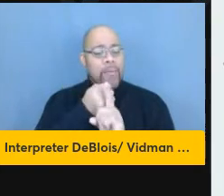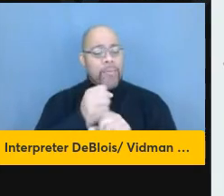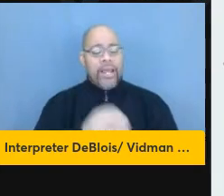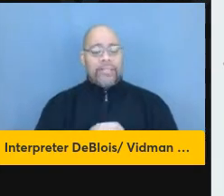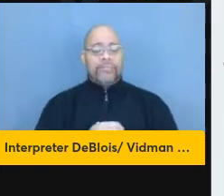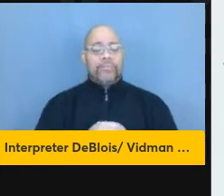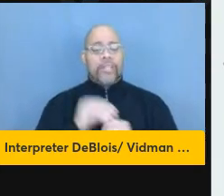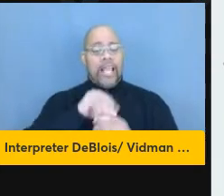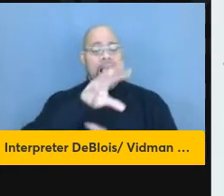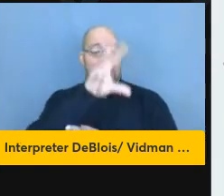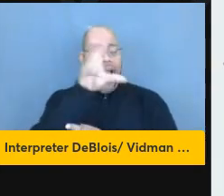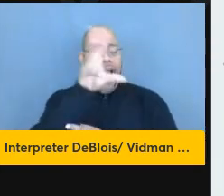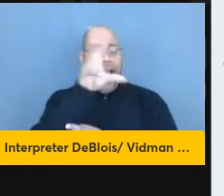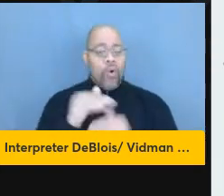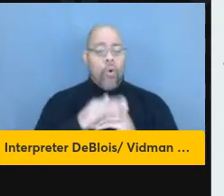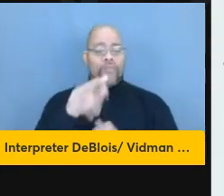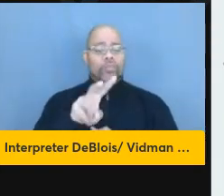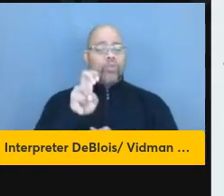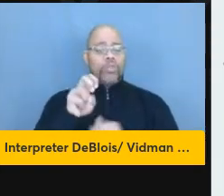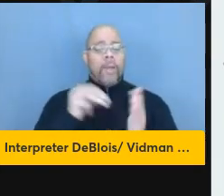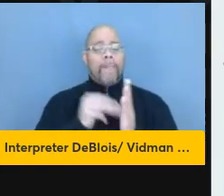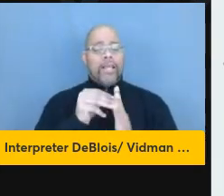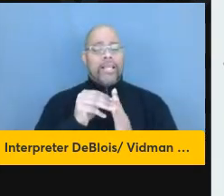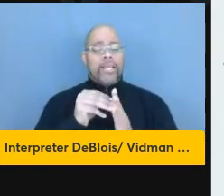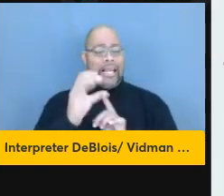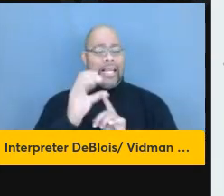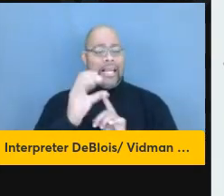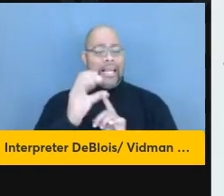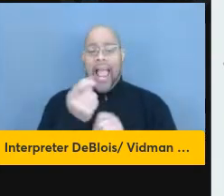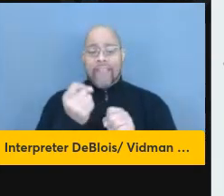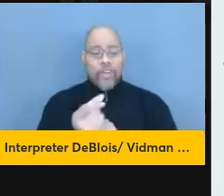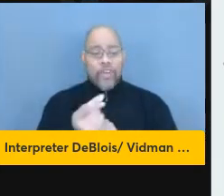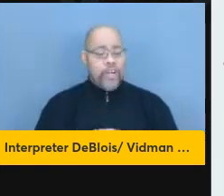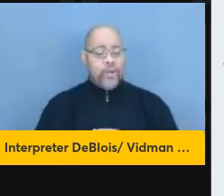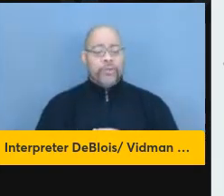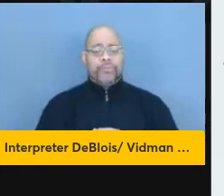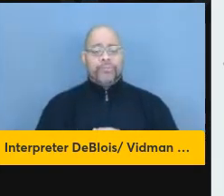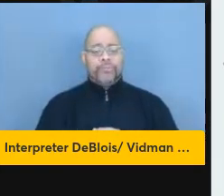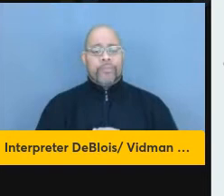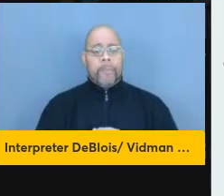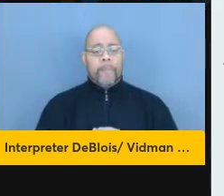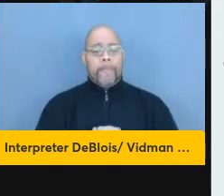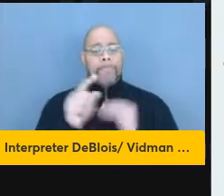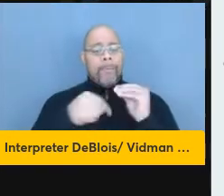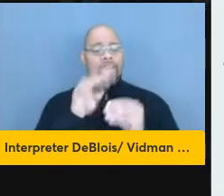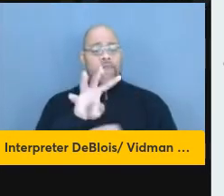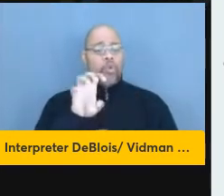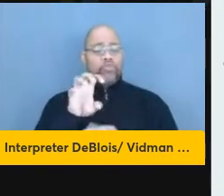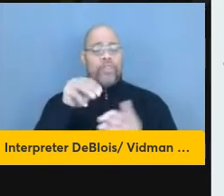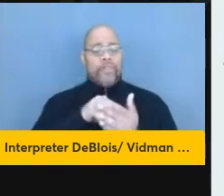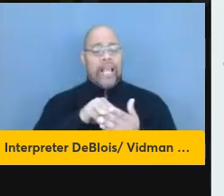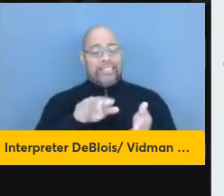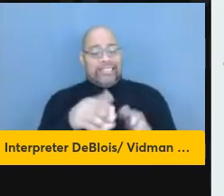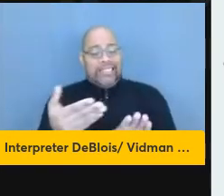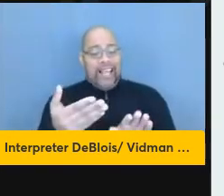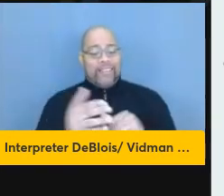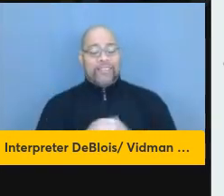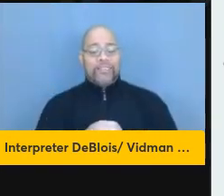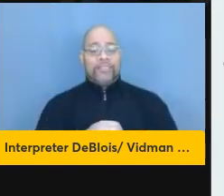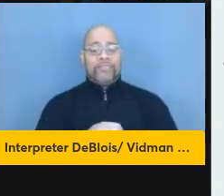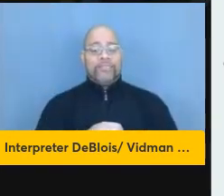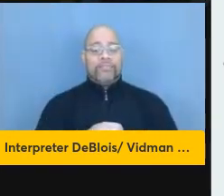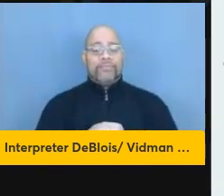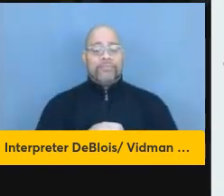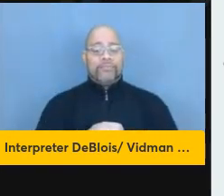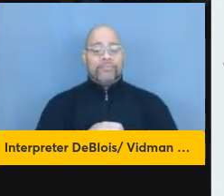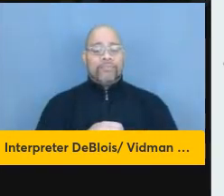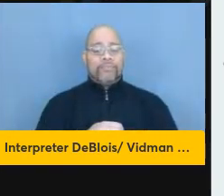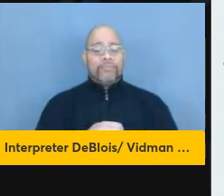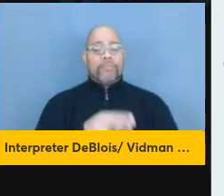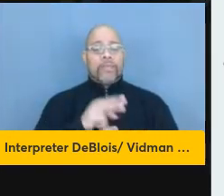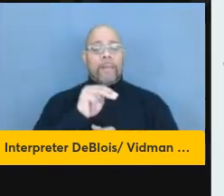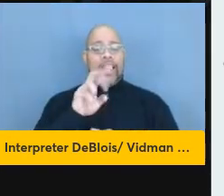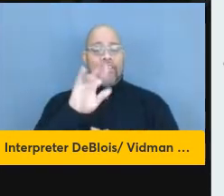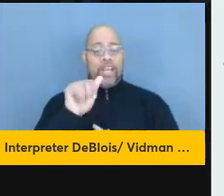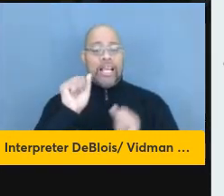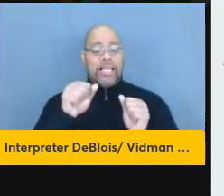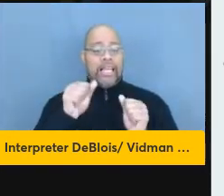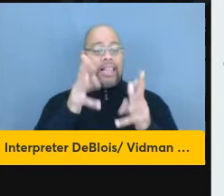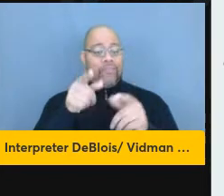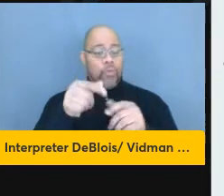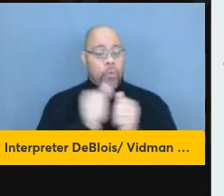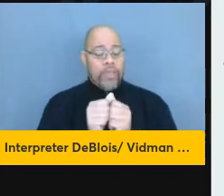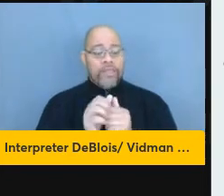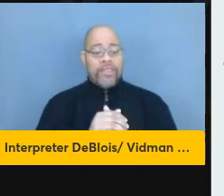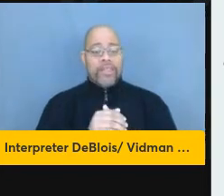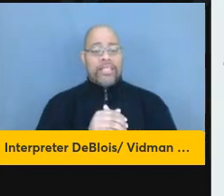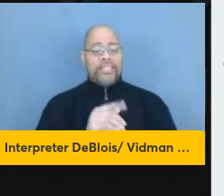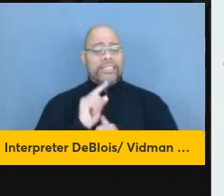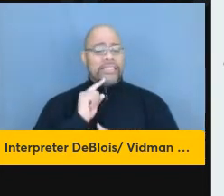Africa, there are over 200 million cases every year, about 400,000 deaths. Malaria can leave you with severe disability.